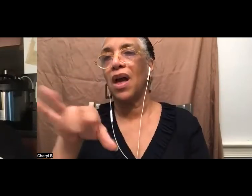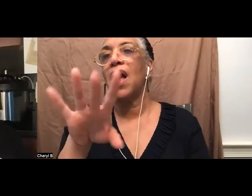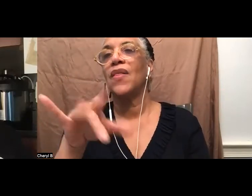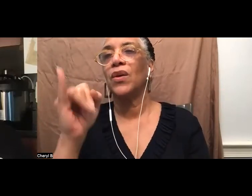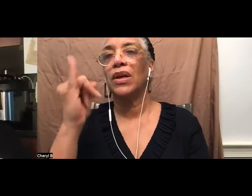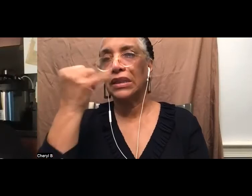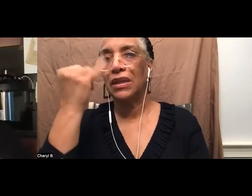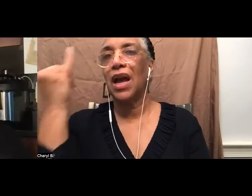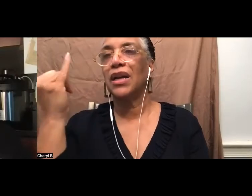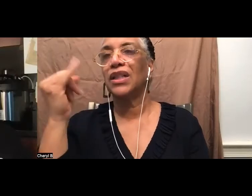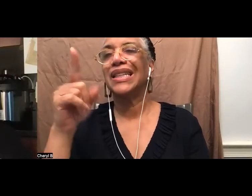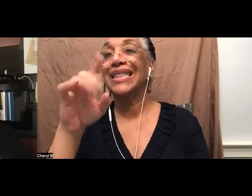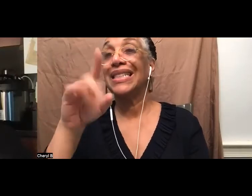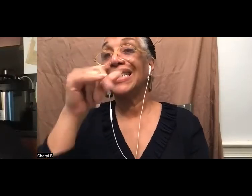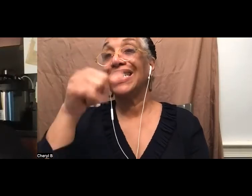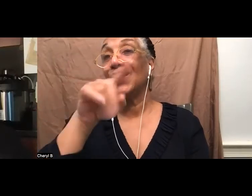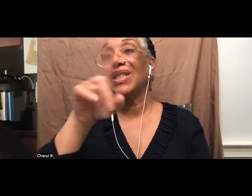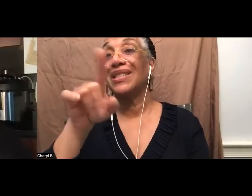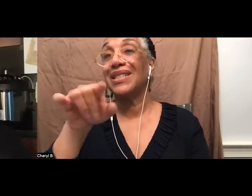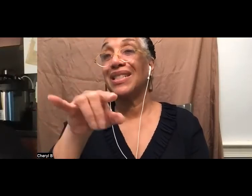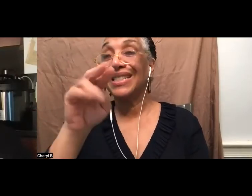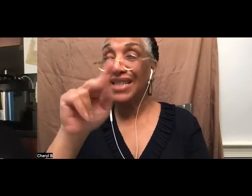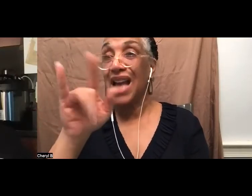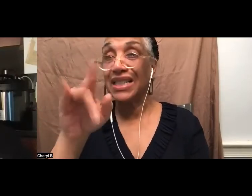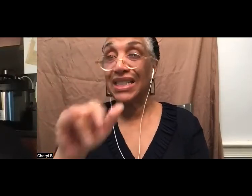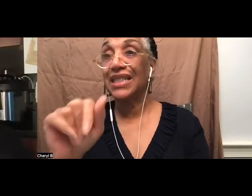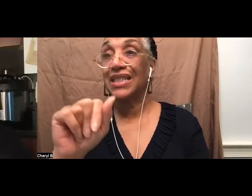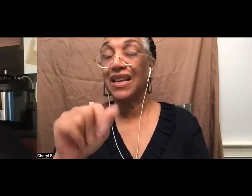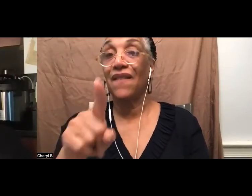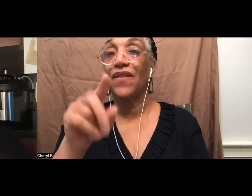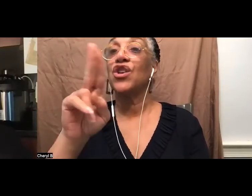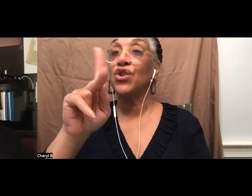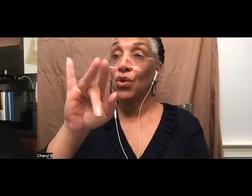which is a Neo-Nazi branch of the Ukraine military. This has long-standing impacts